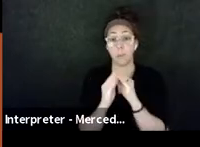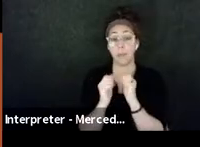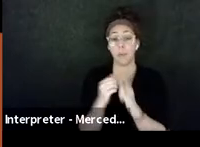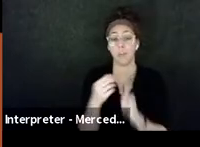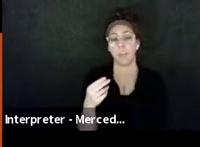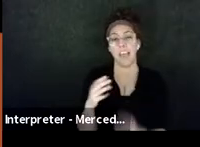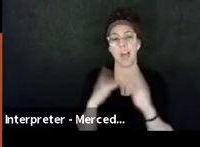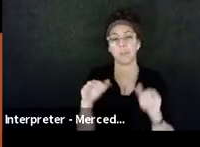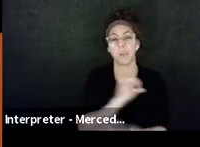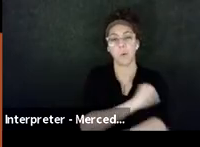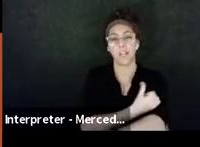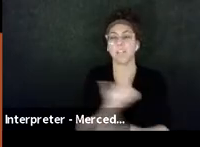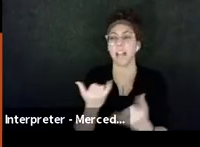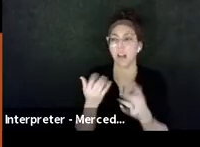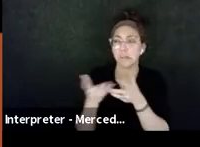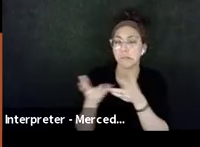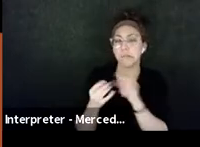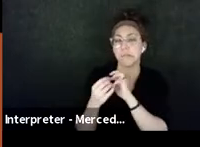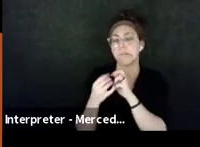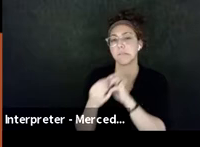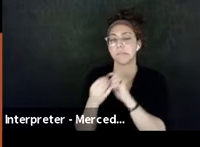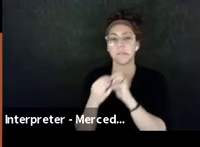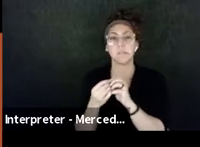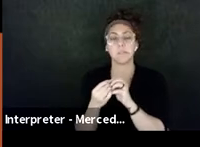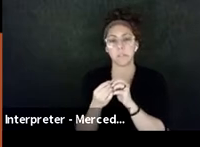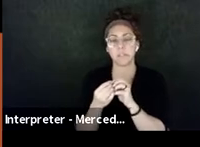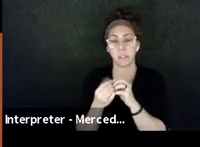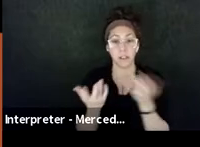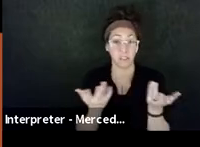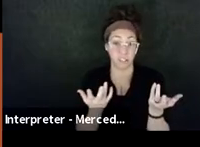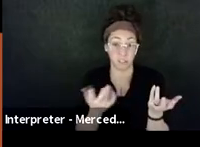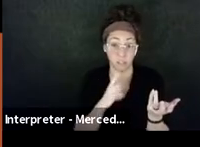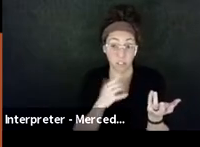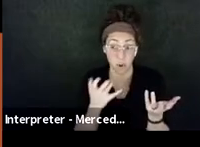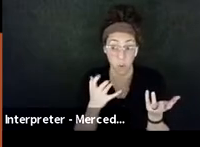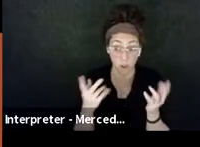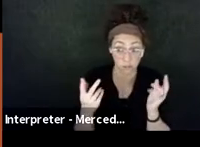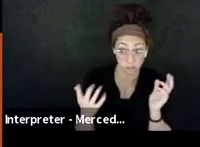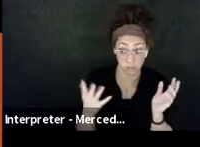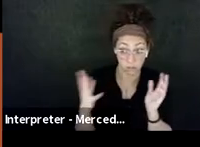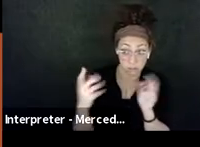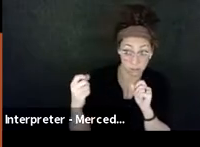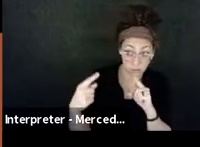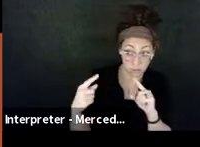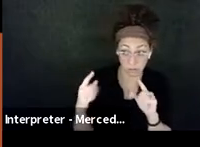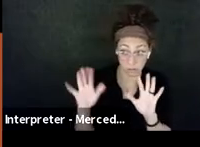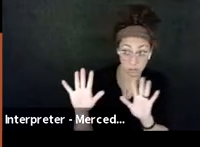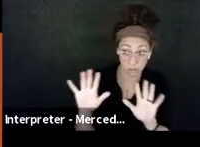Natalie Chavez: Because ideally what we'd love to do is having a memorandum of understanding between us and the housing authority, where we could actually have